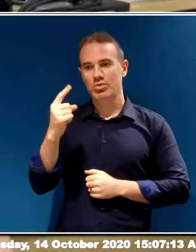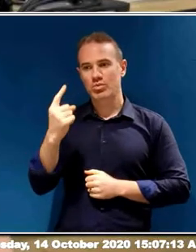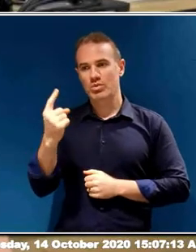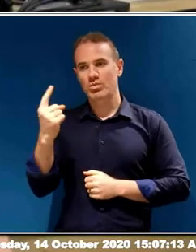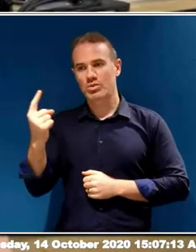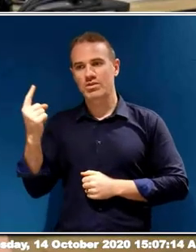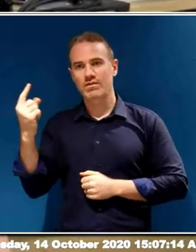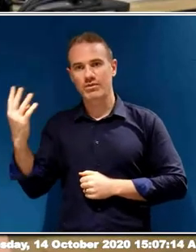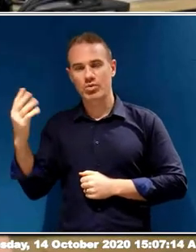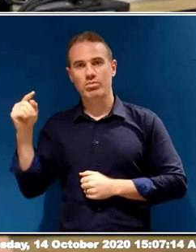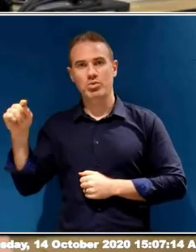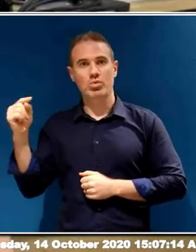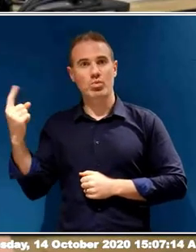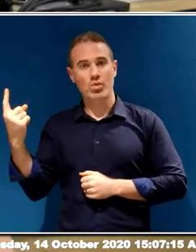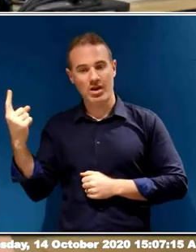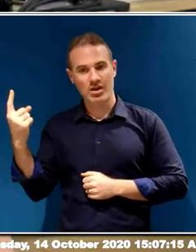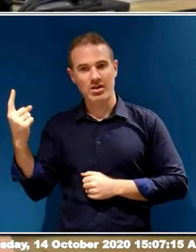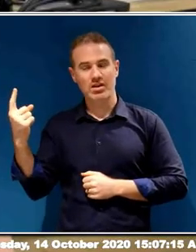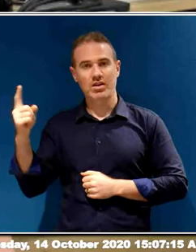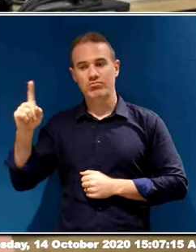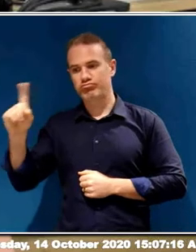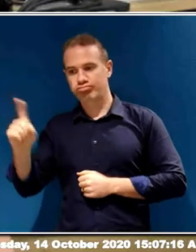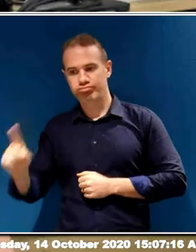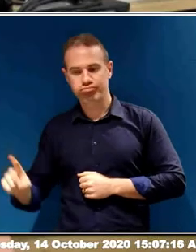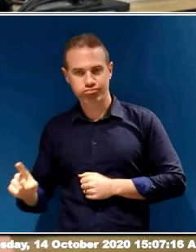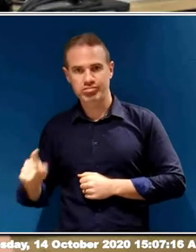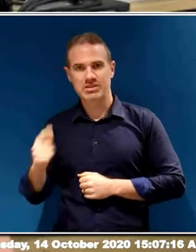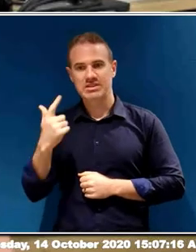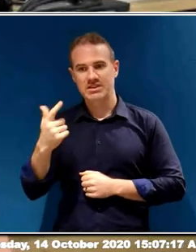through to 7.114.5.